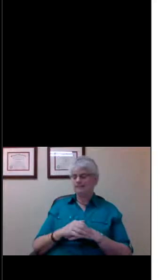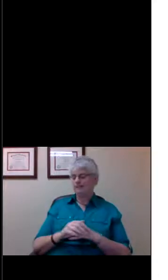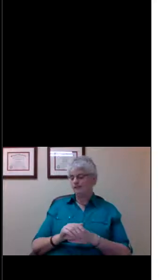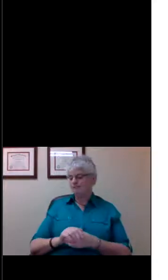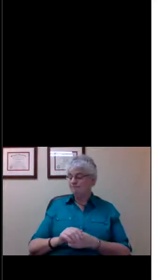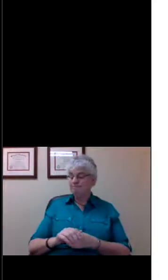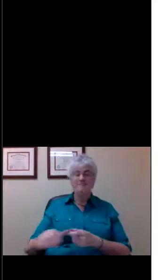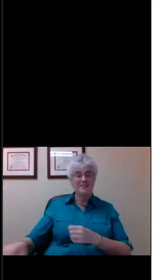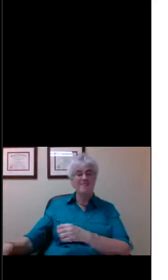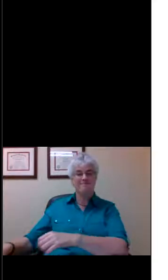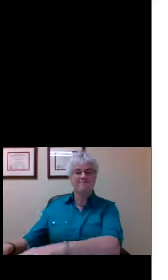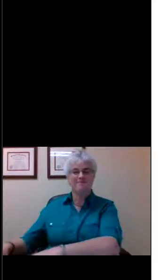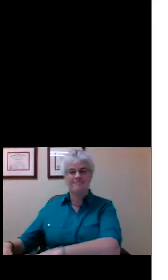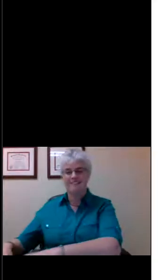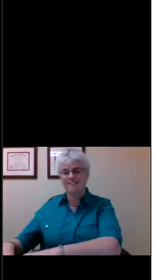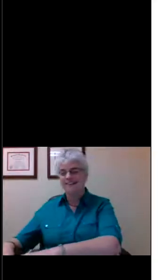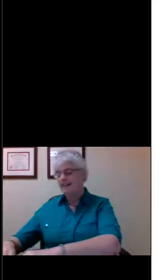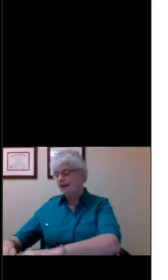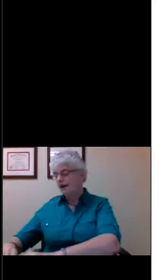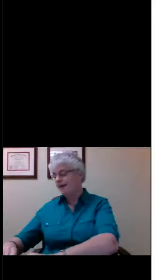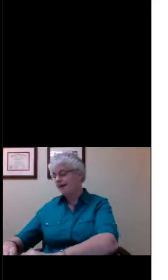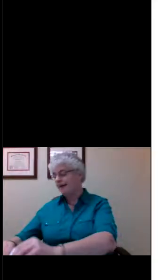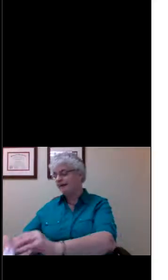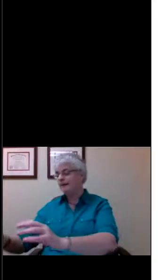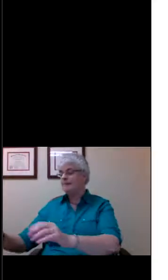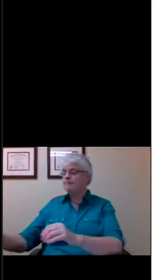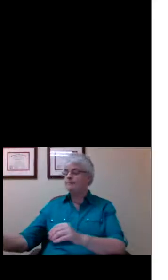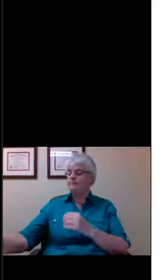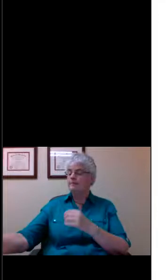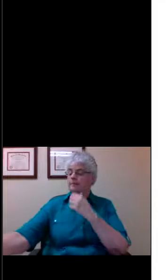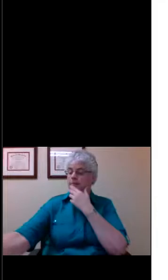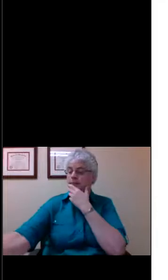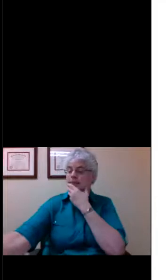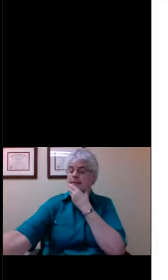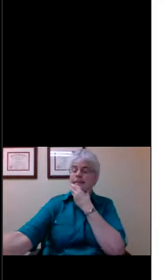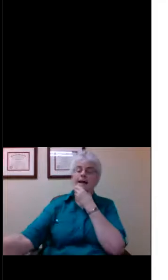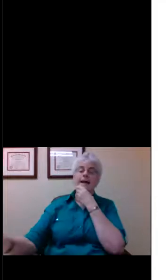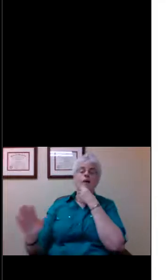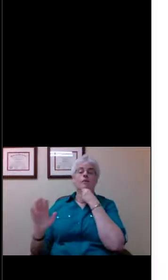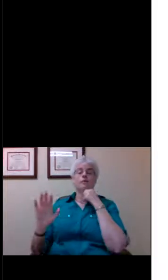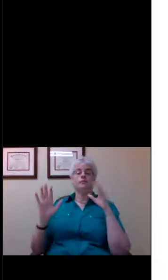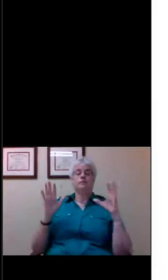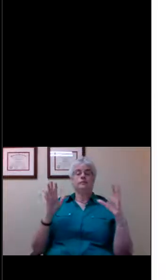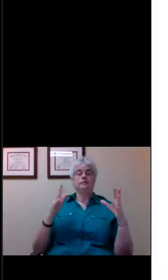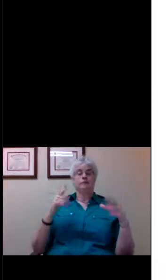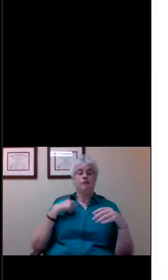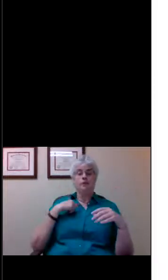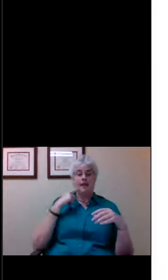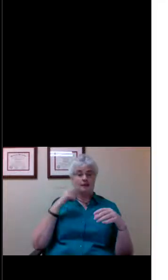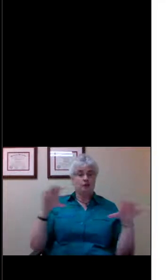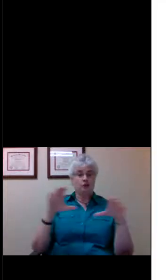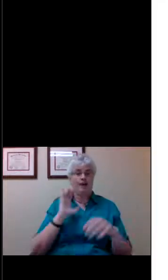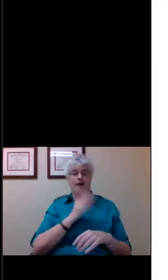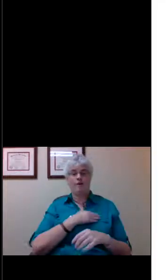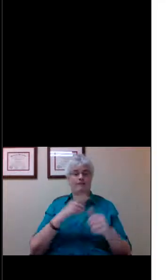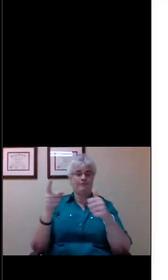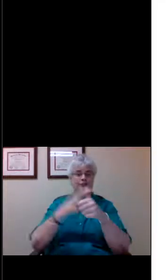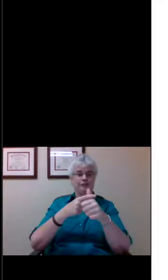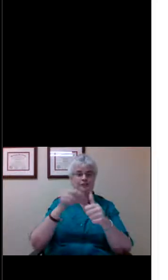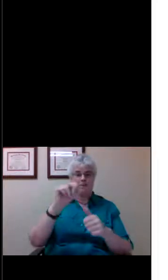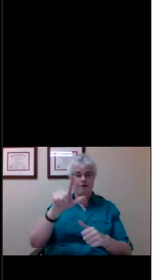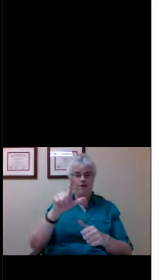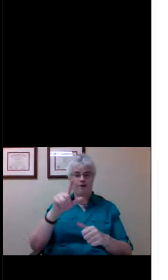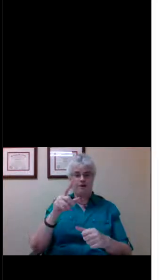gives you an idea of what our afternoon is gonna look like. So I will go ahead